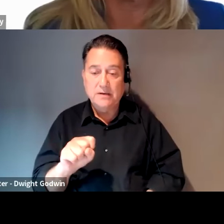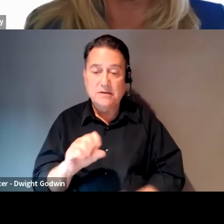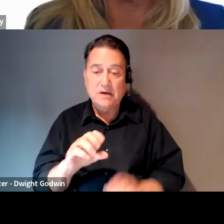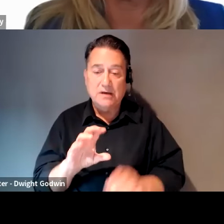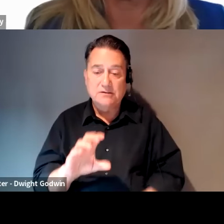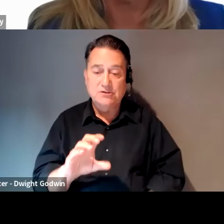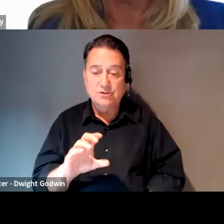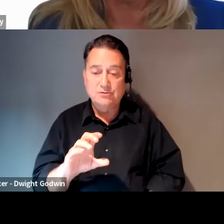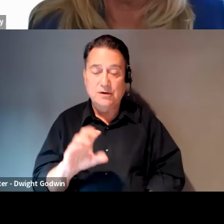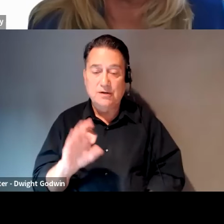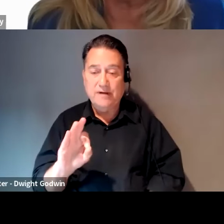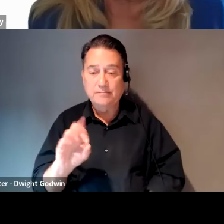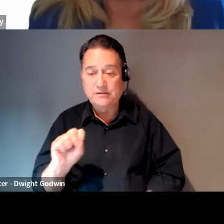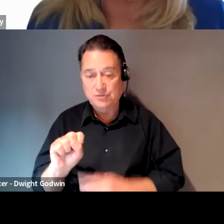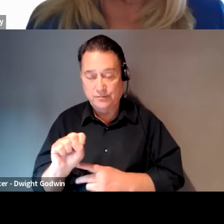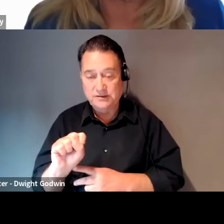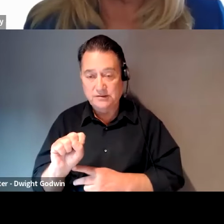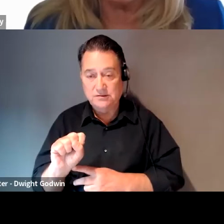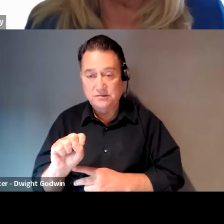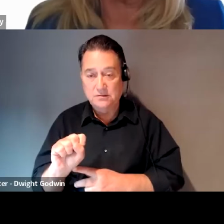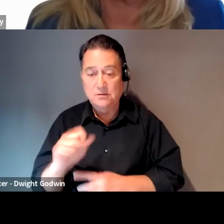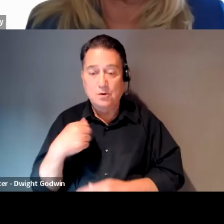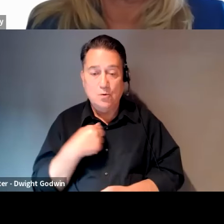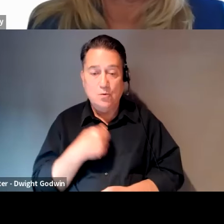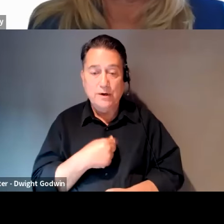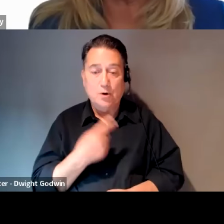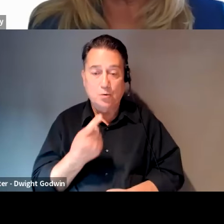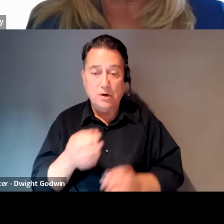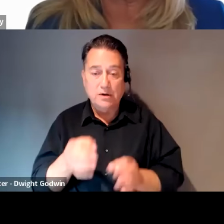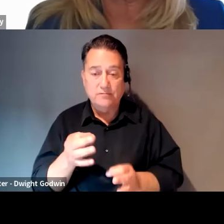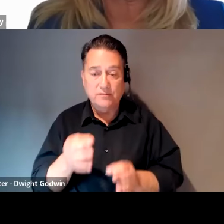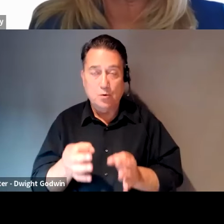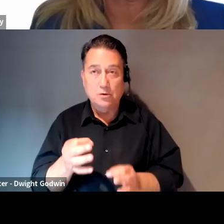And so we are one of those courts, I believe, Alexis,